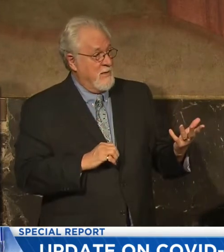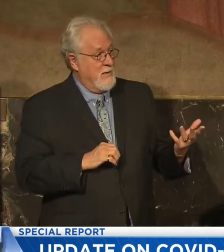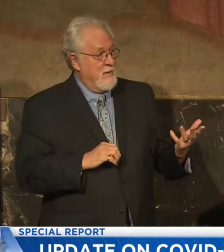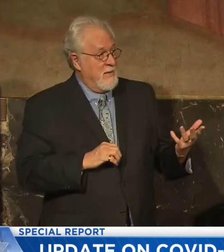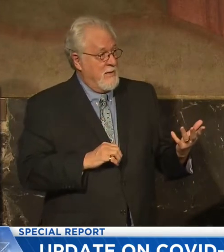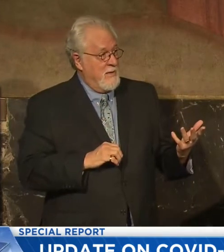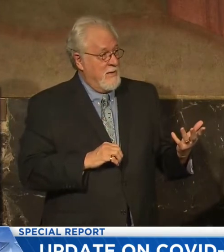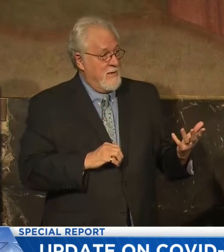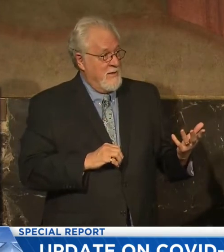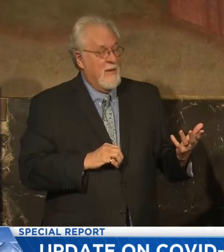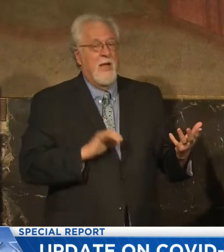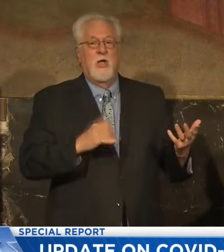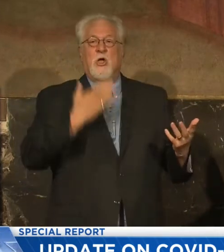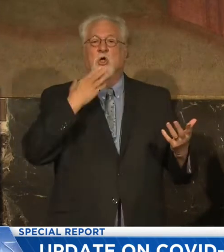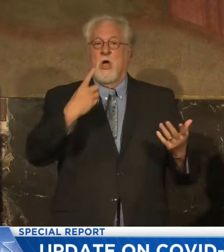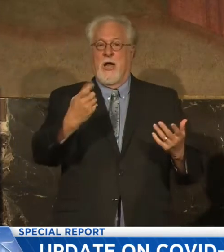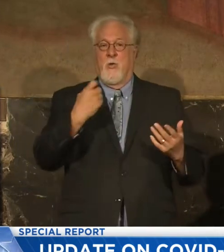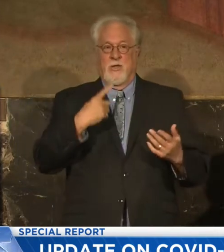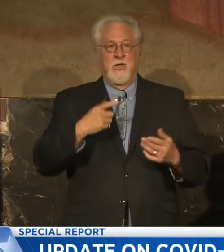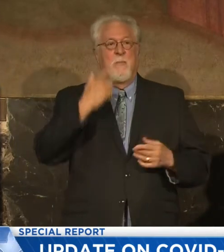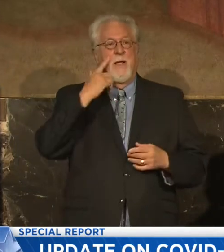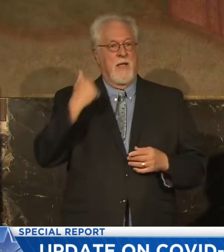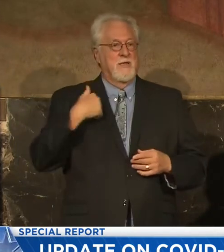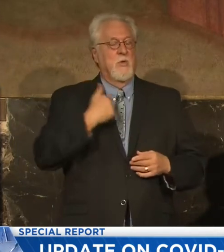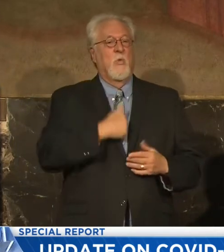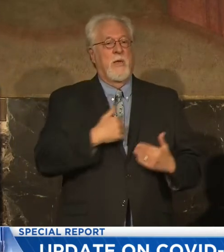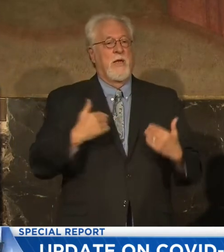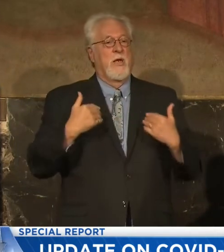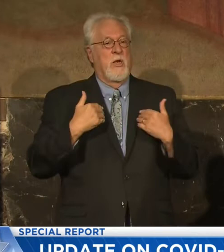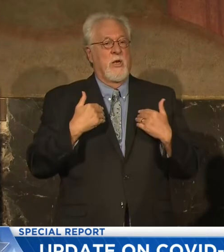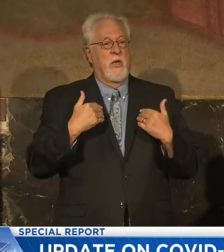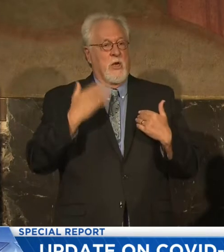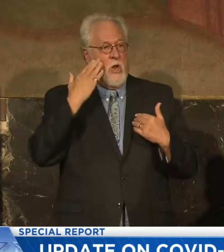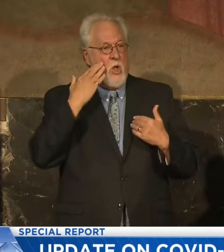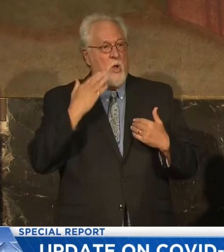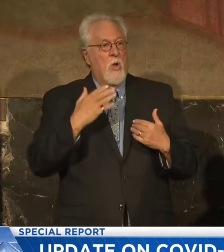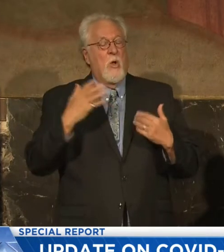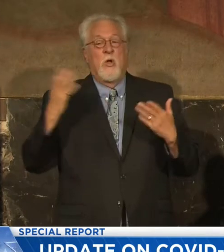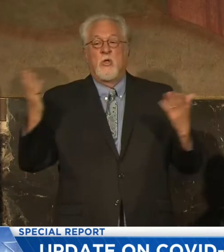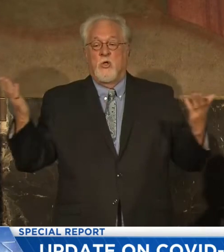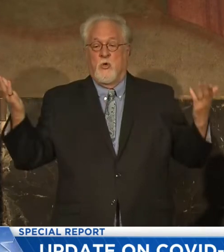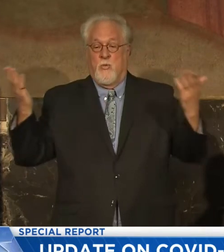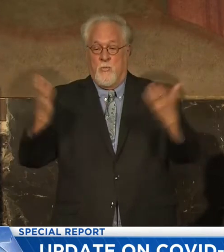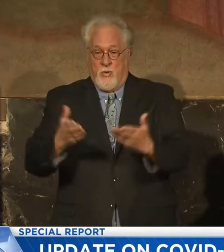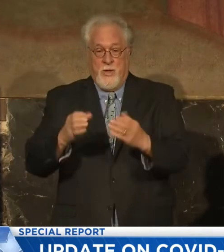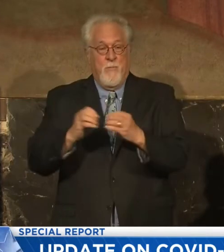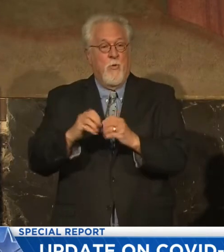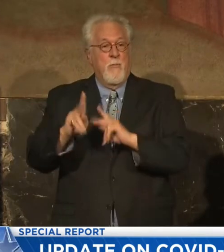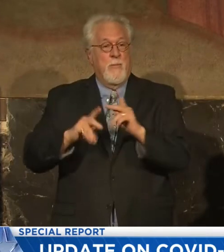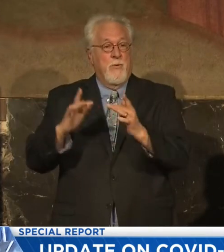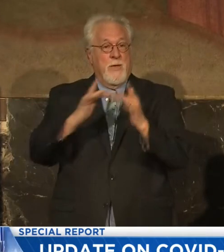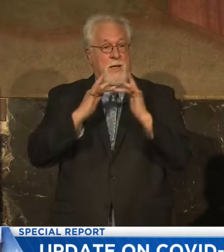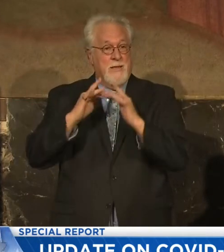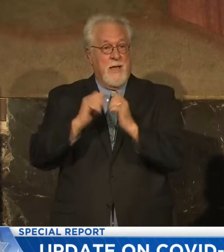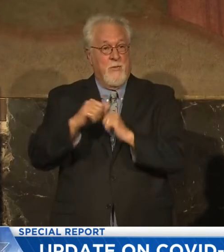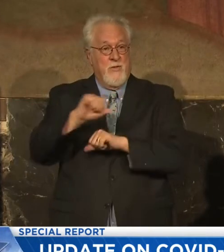WHERE WE START TO SEE THOSE SPIKES, OR HAS IT REALLY BEEN A BEST CASE SCENARIO? WELL, YOU KNOW, THAT'S A